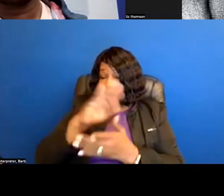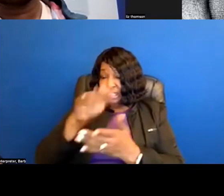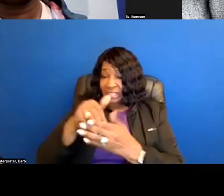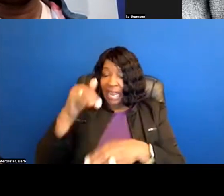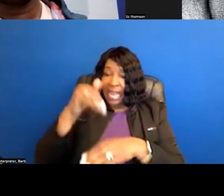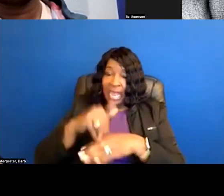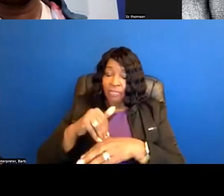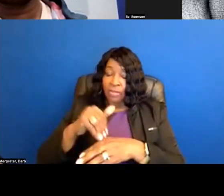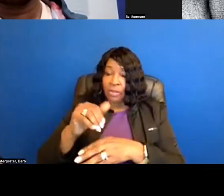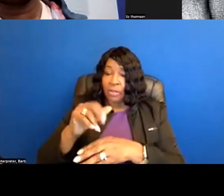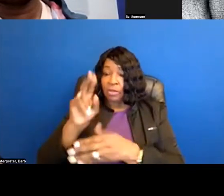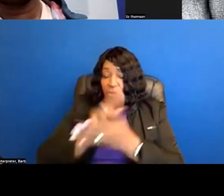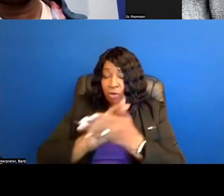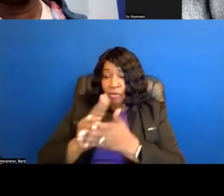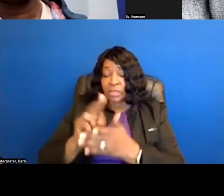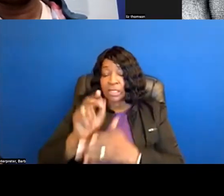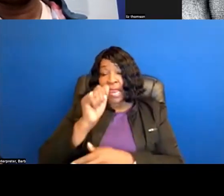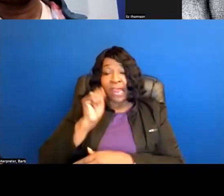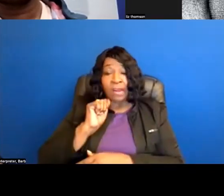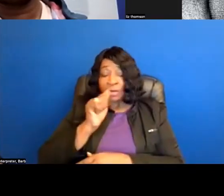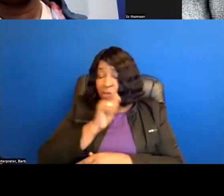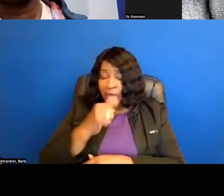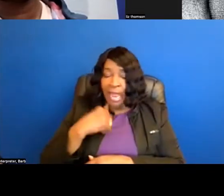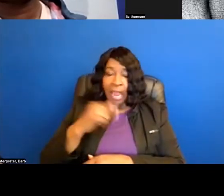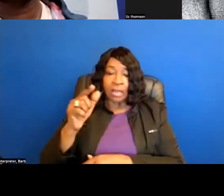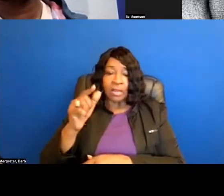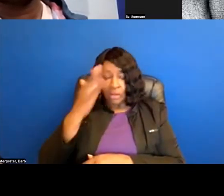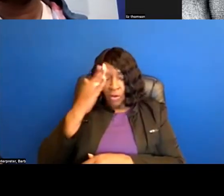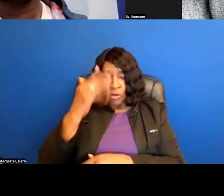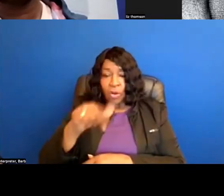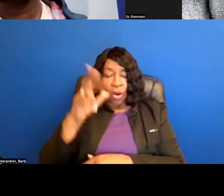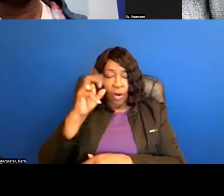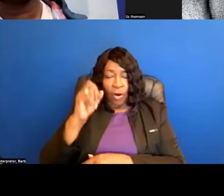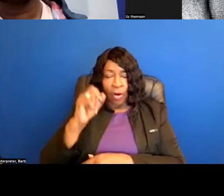which I know you heard briefly about if you attended the previous session.